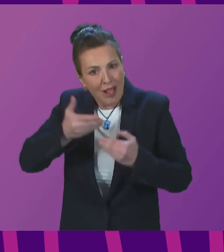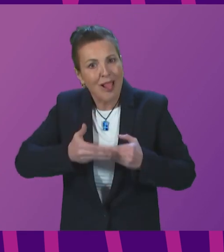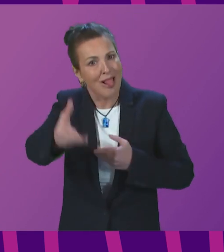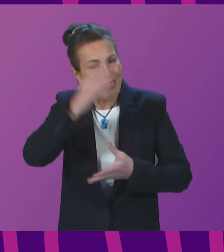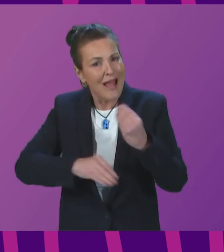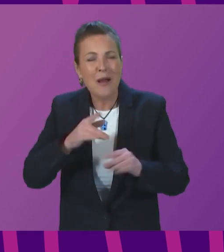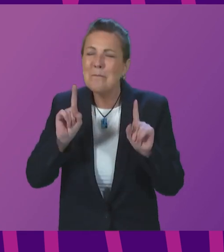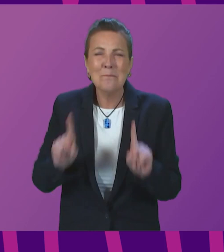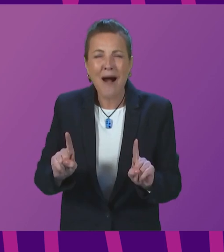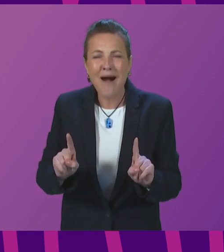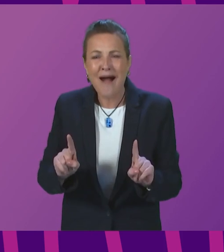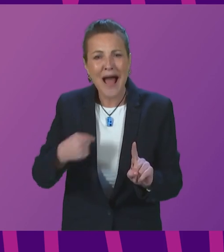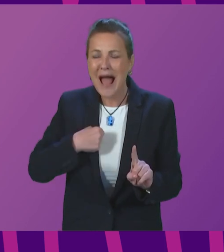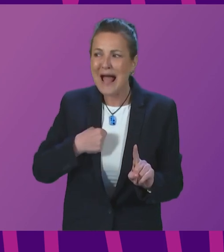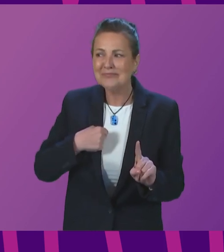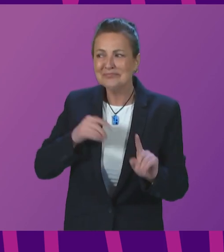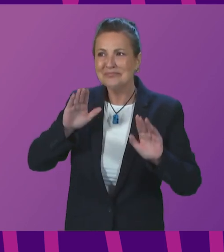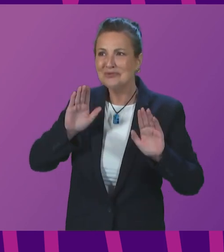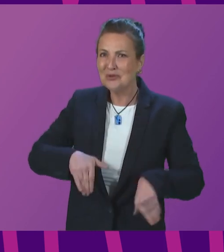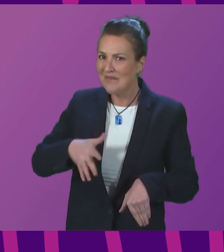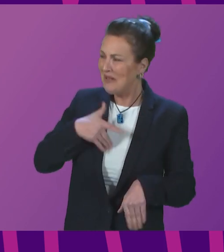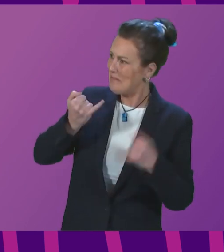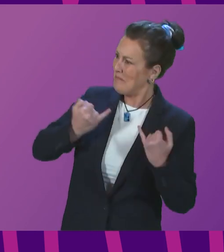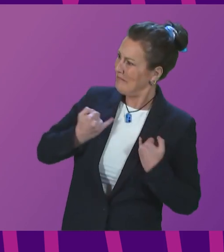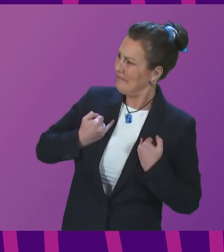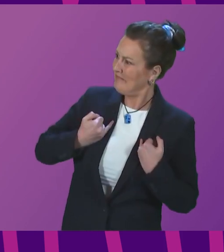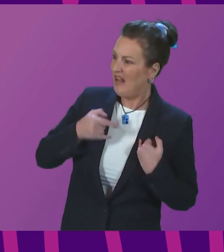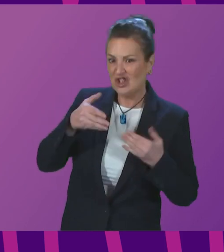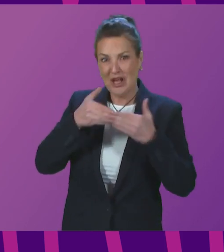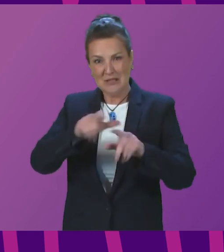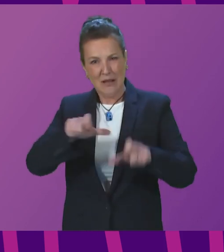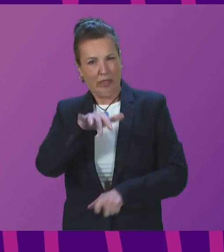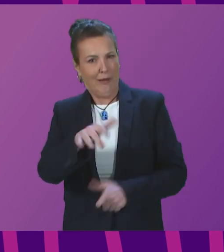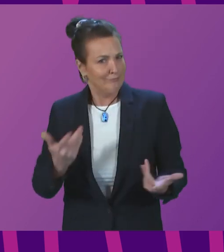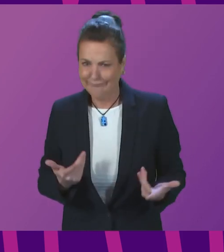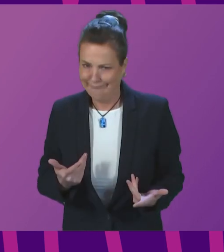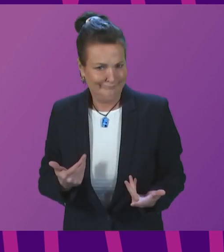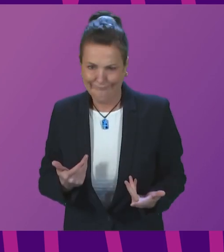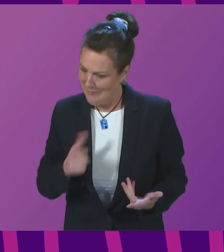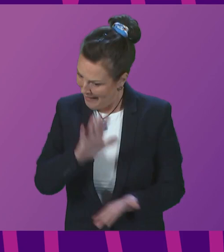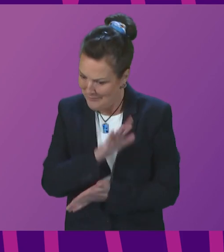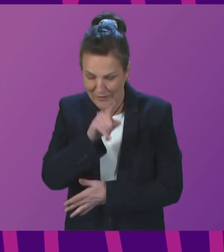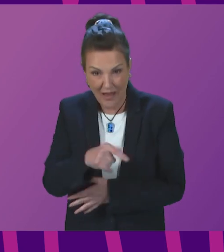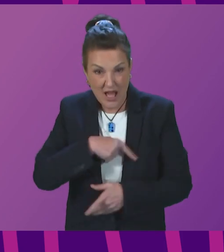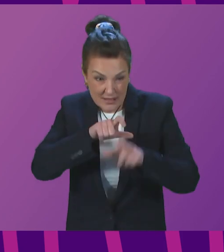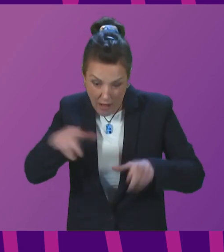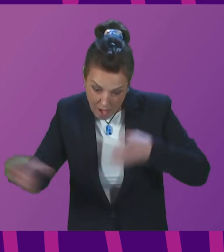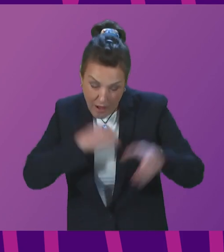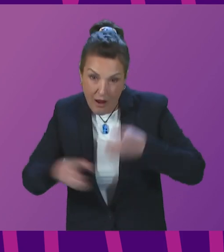I do not, however, regret the fact that the shipyard still exists and is now employing more than 400 people.